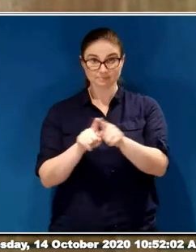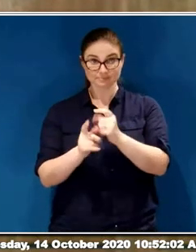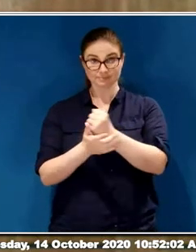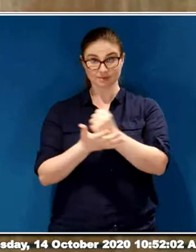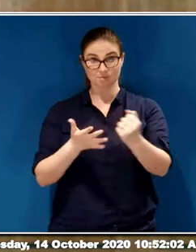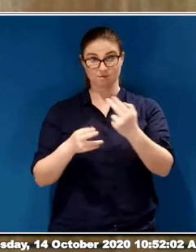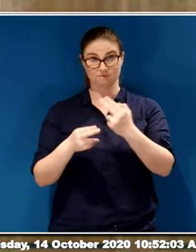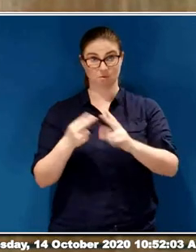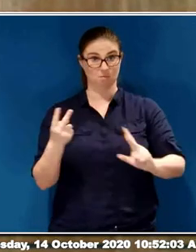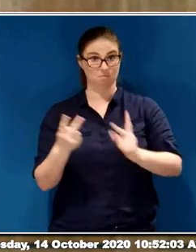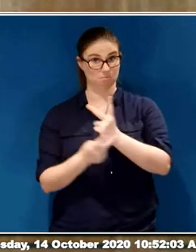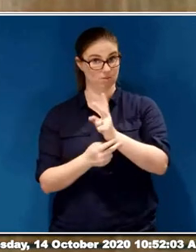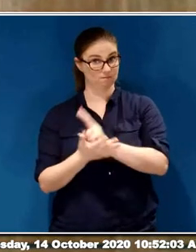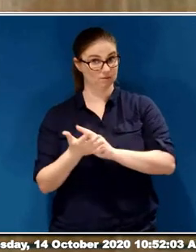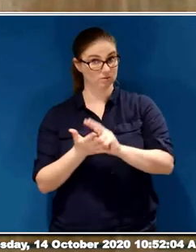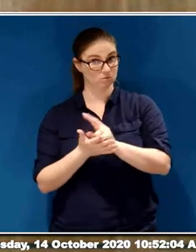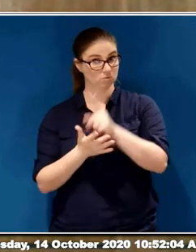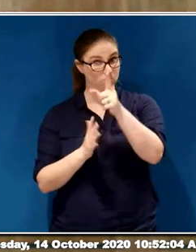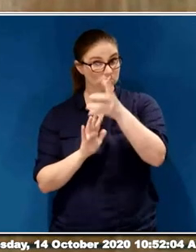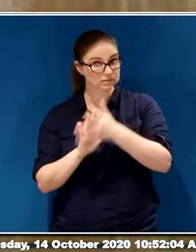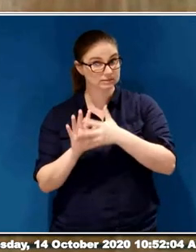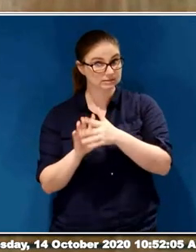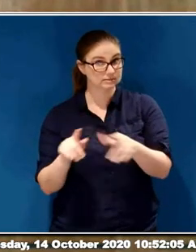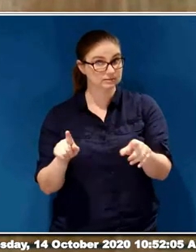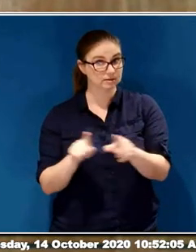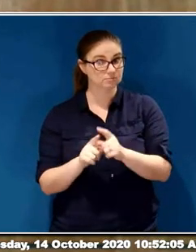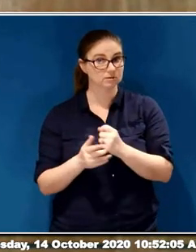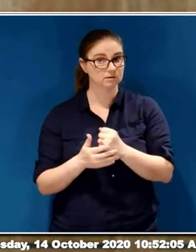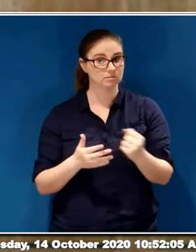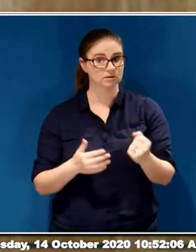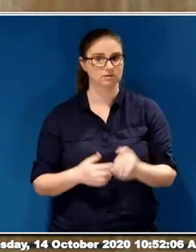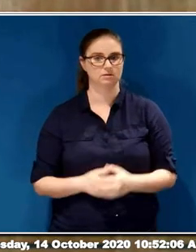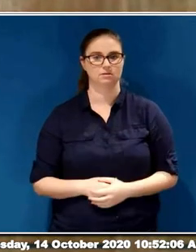I didn't Chair , the next one is 0002 ending.